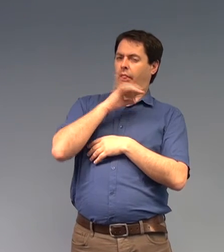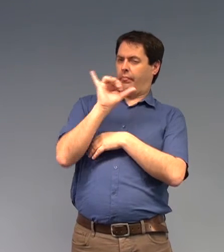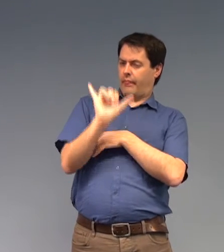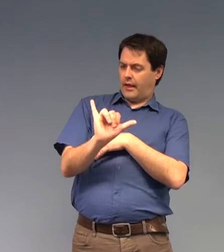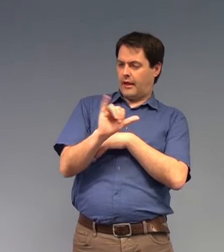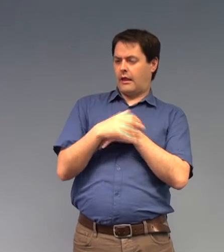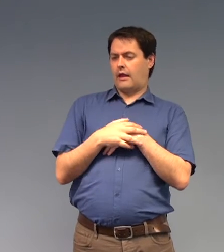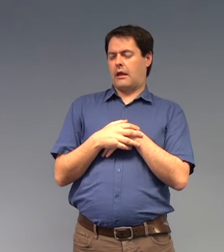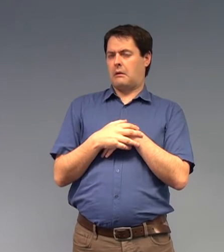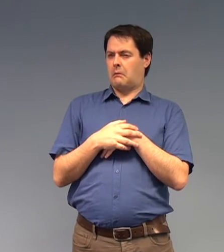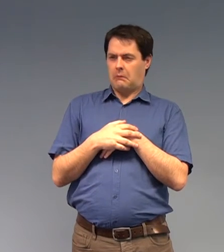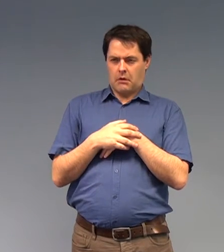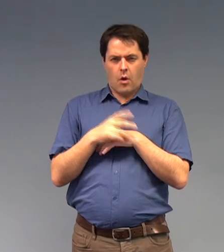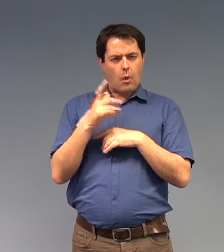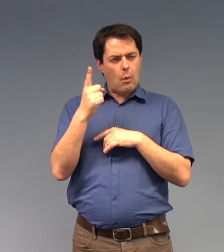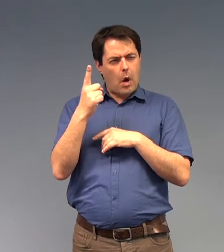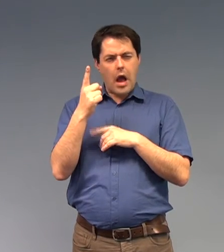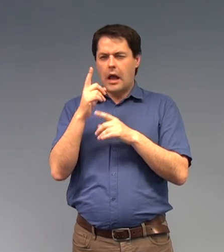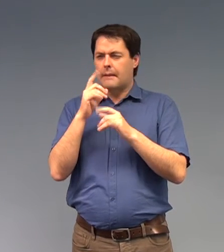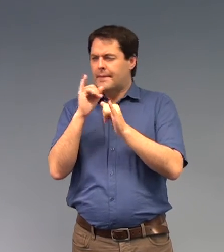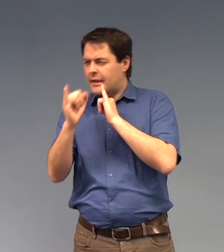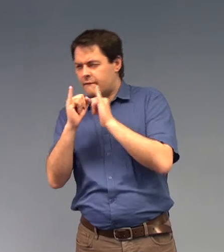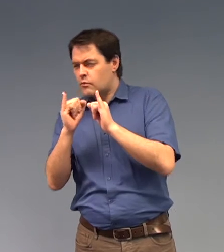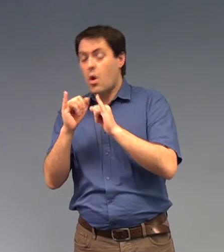has now become a public role with InVision work.